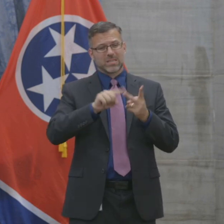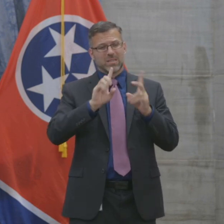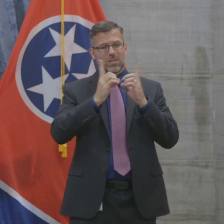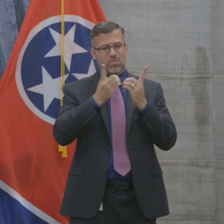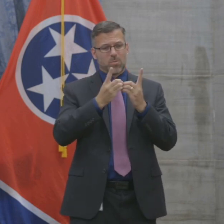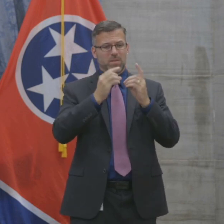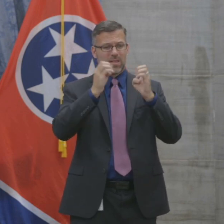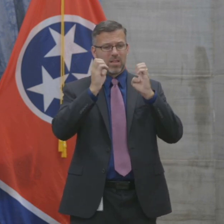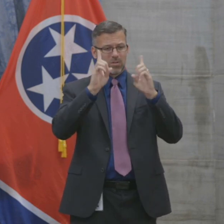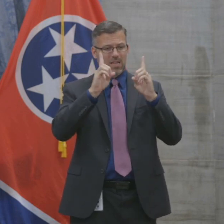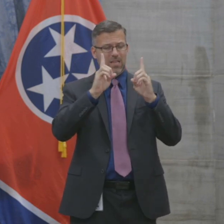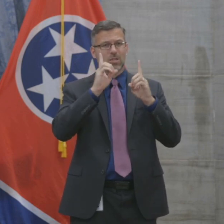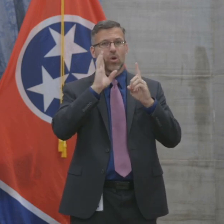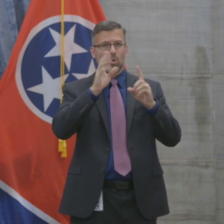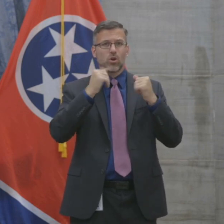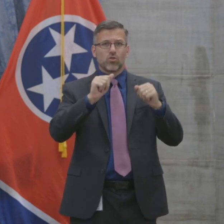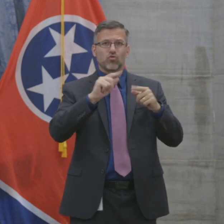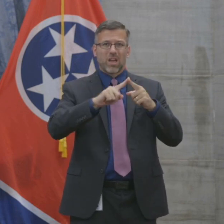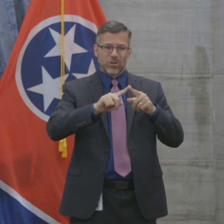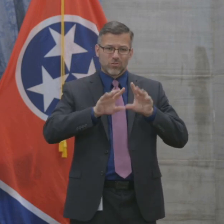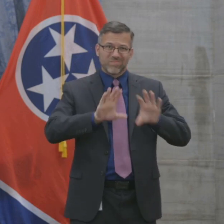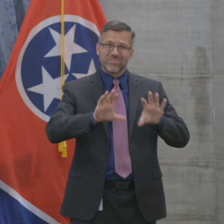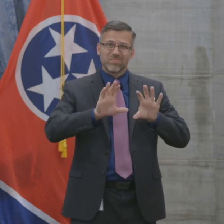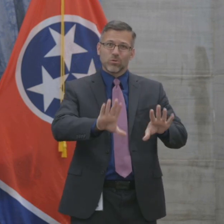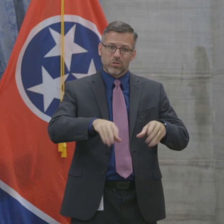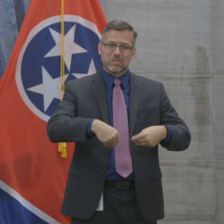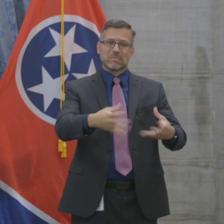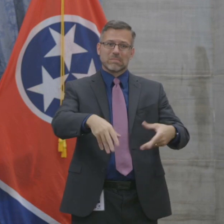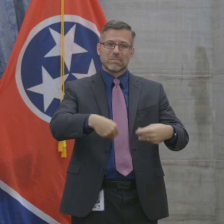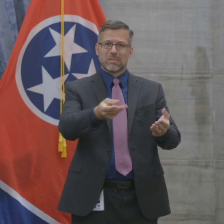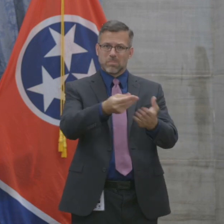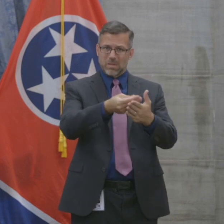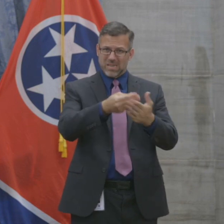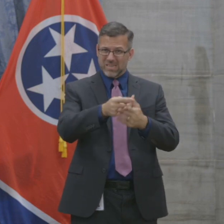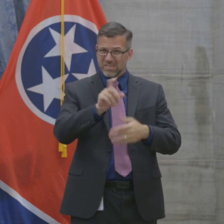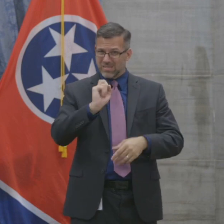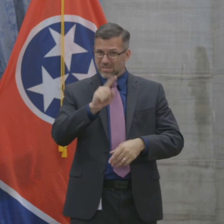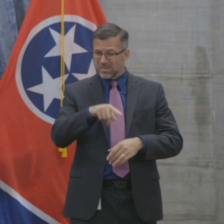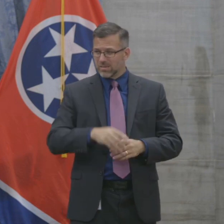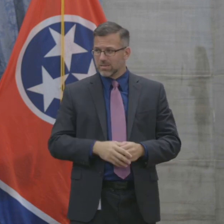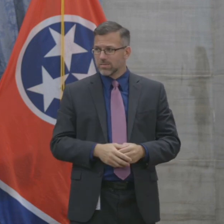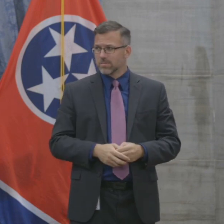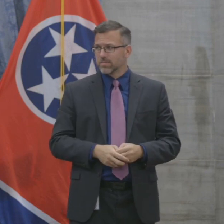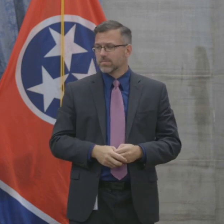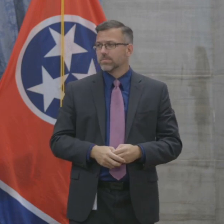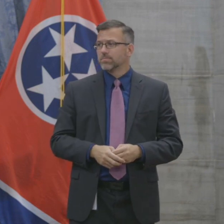but let's open it up for questions. Natalie.